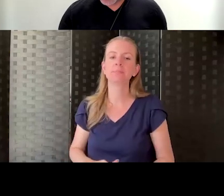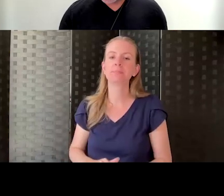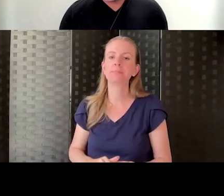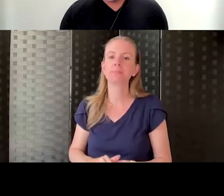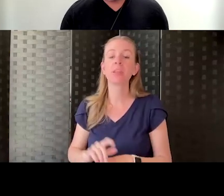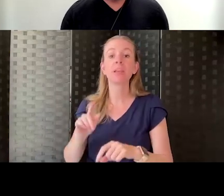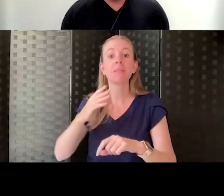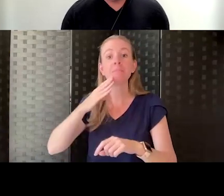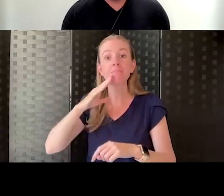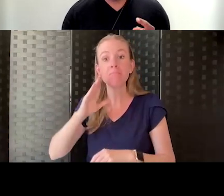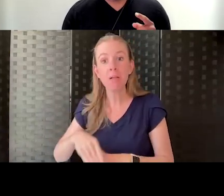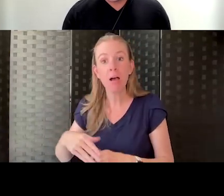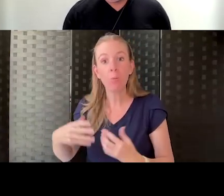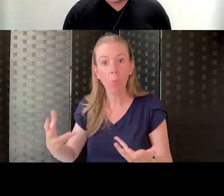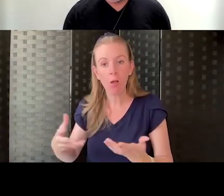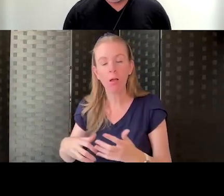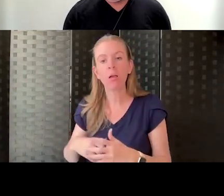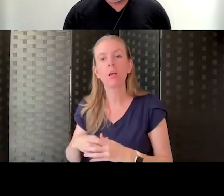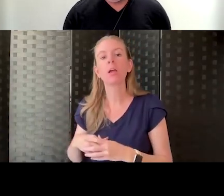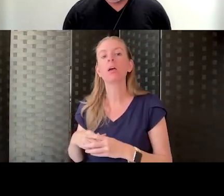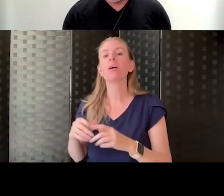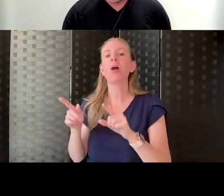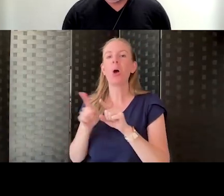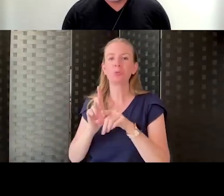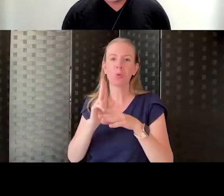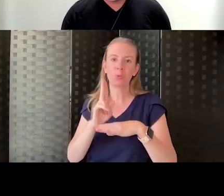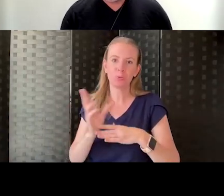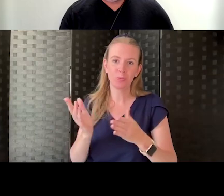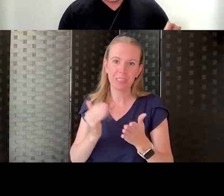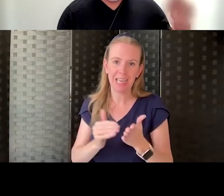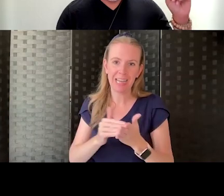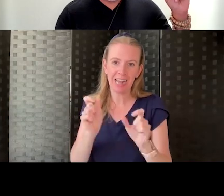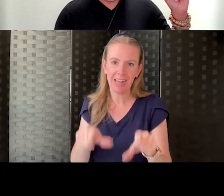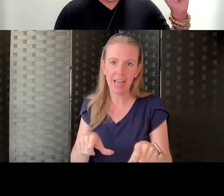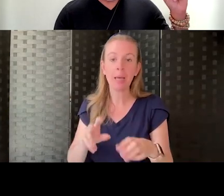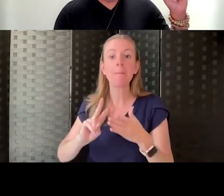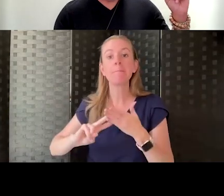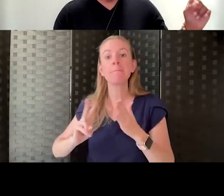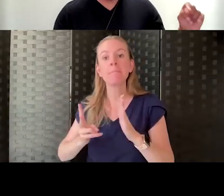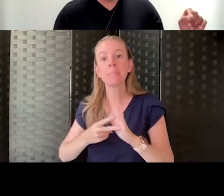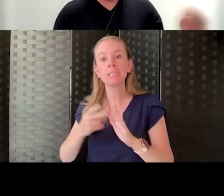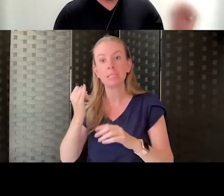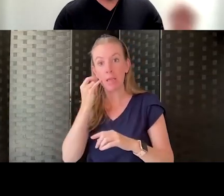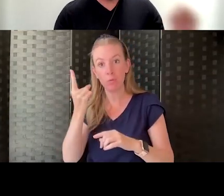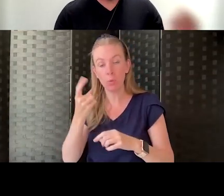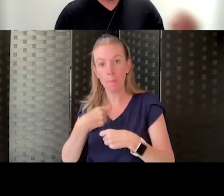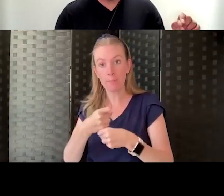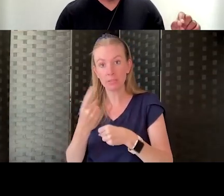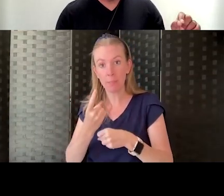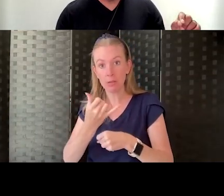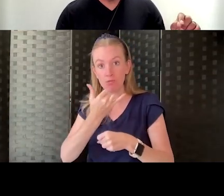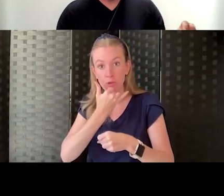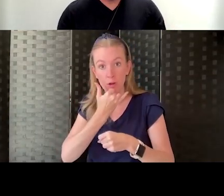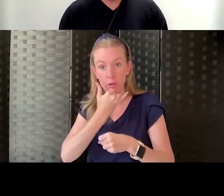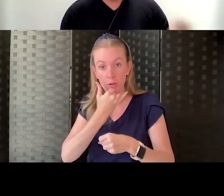bad thing is they are also reusable which means that if you build something incorrectly and you